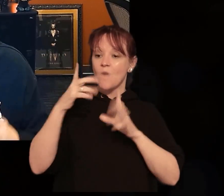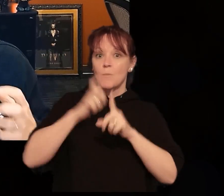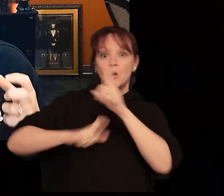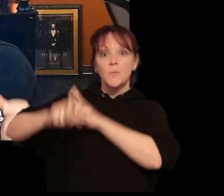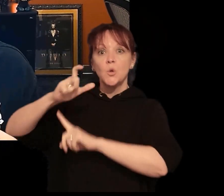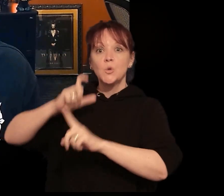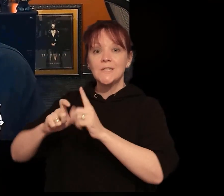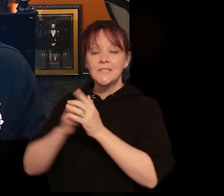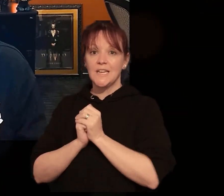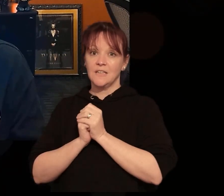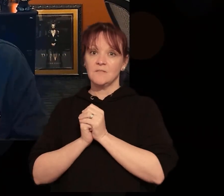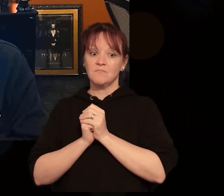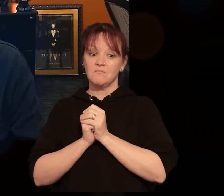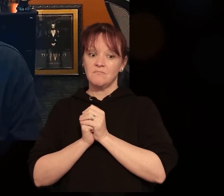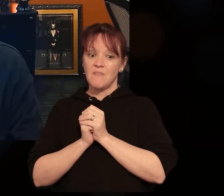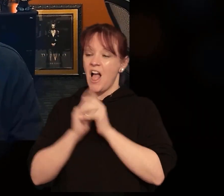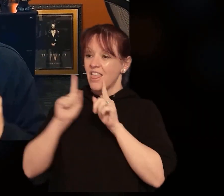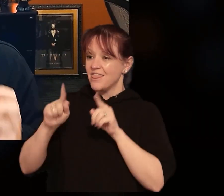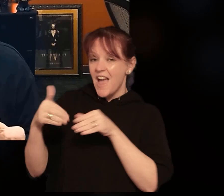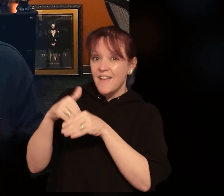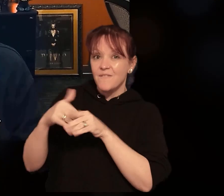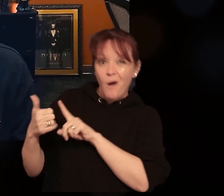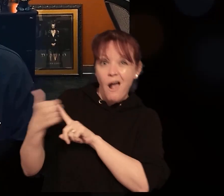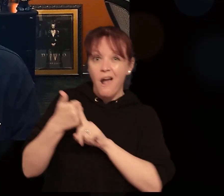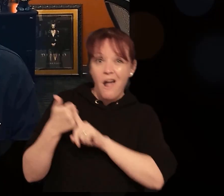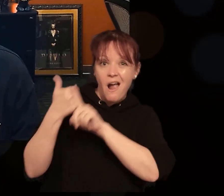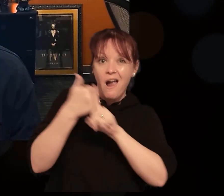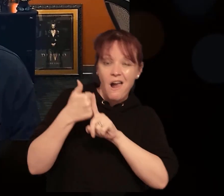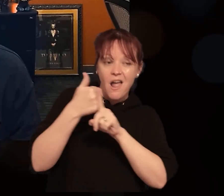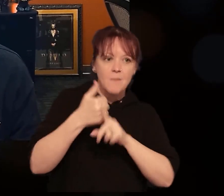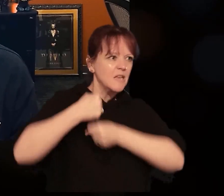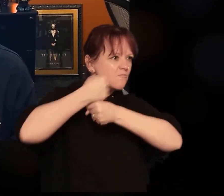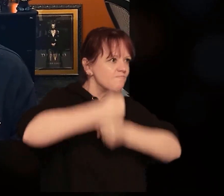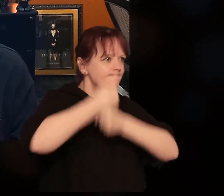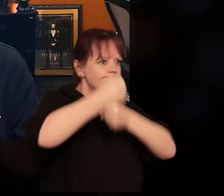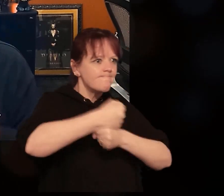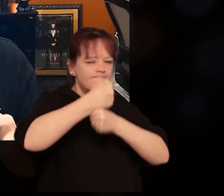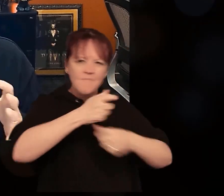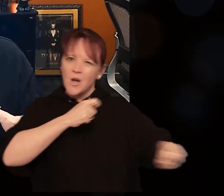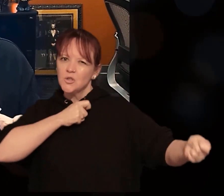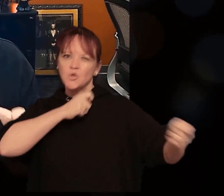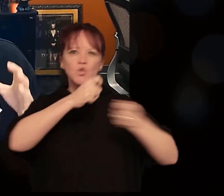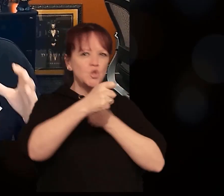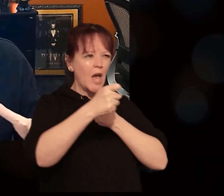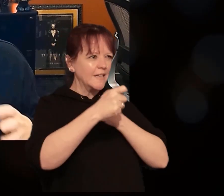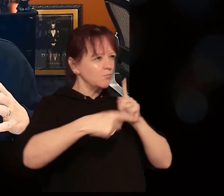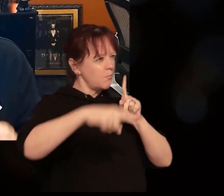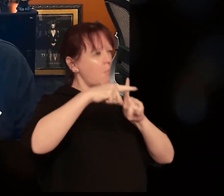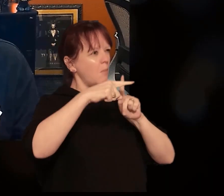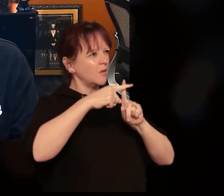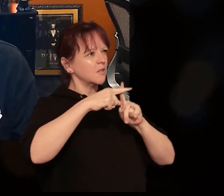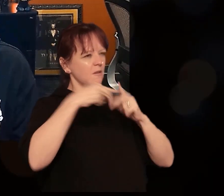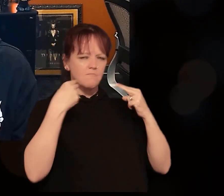people fighting hard to drive change for the better. Now, the finalists today are five passionate individuals